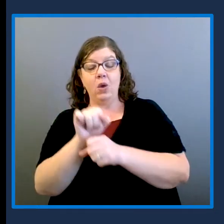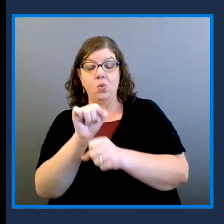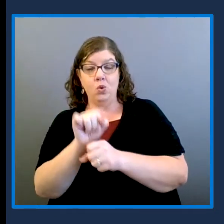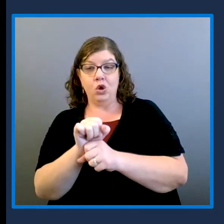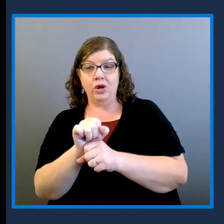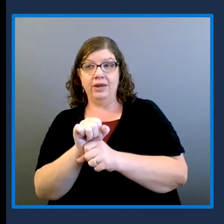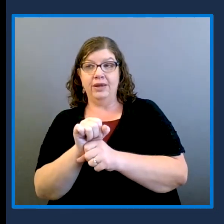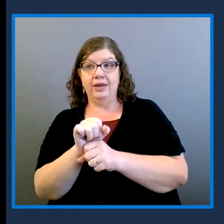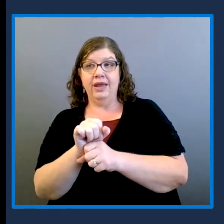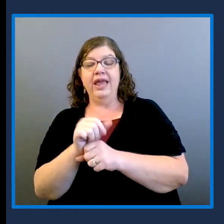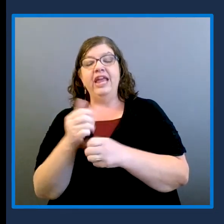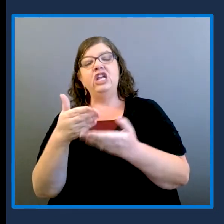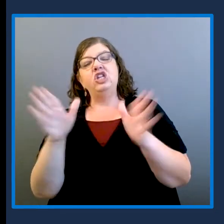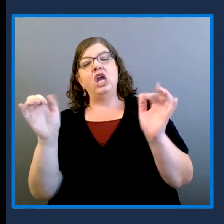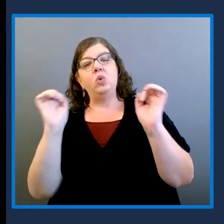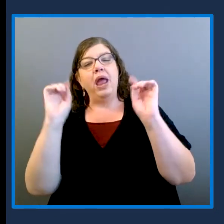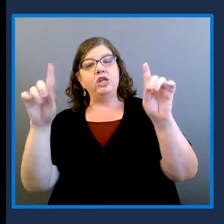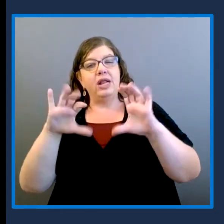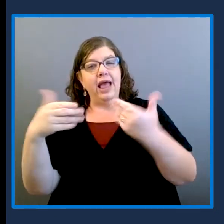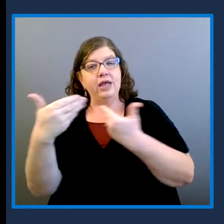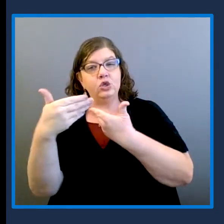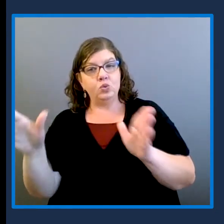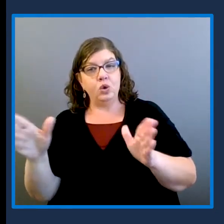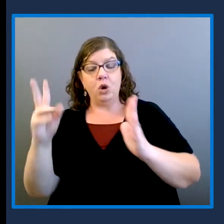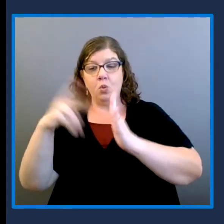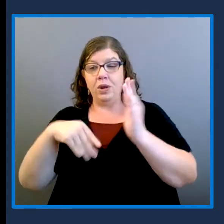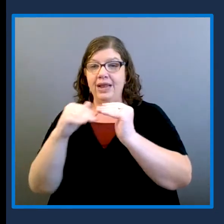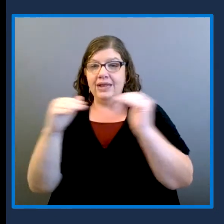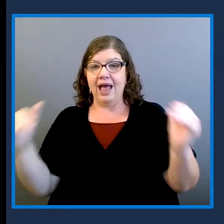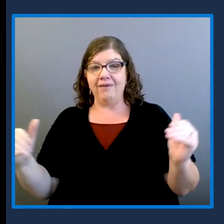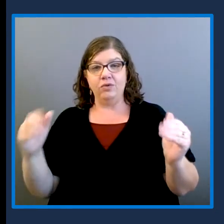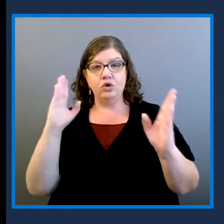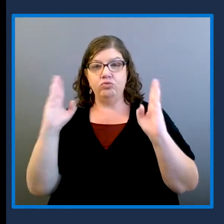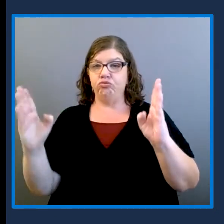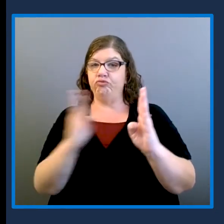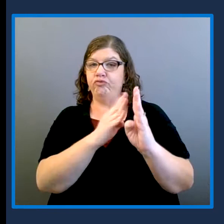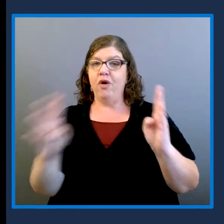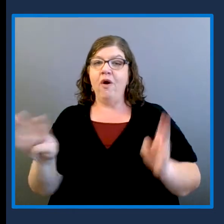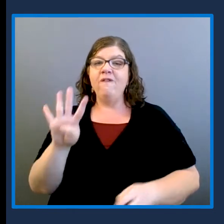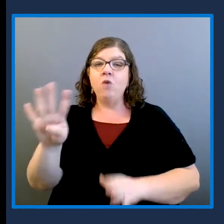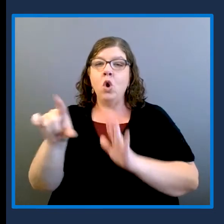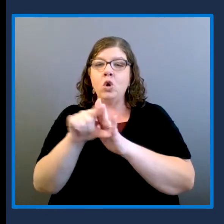stating that they work in gen ed classrooms where reading levels span four or more grade levels